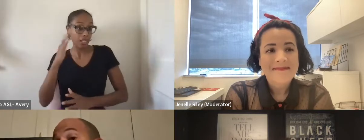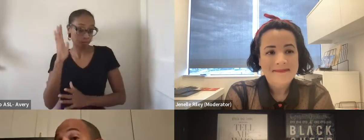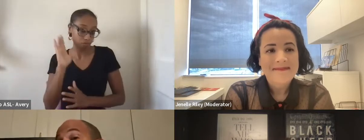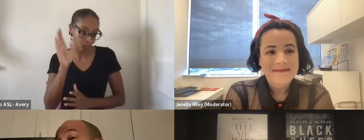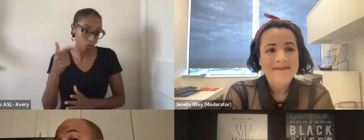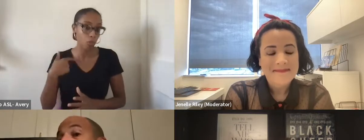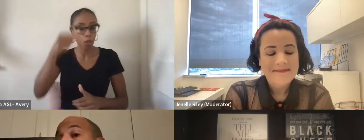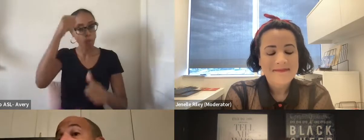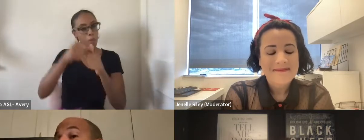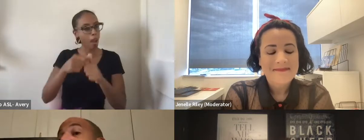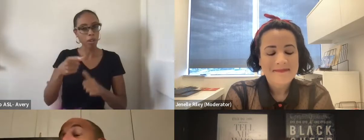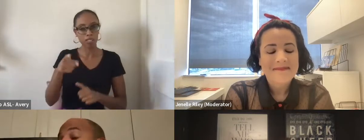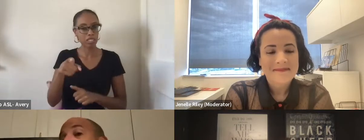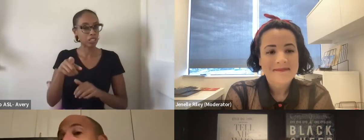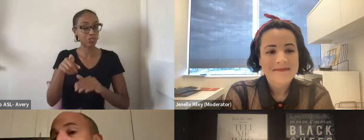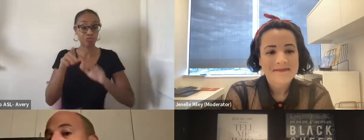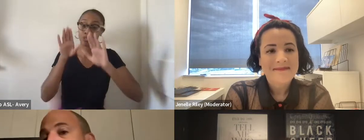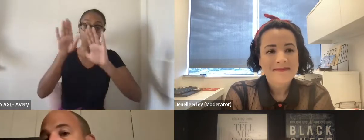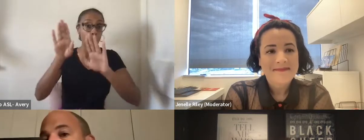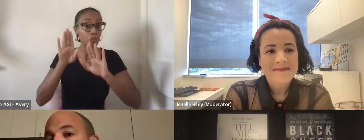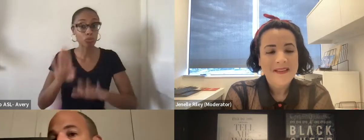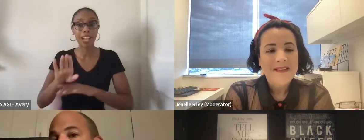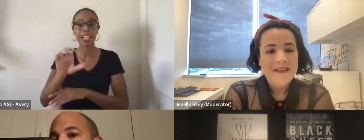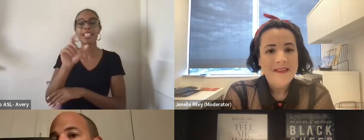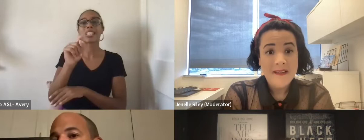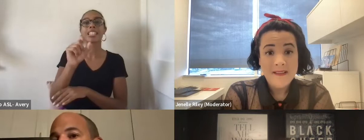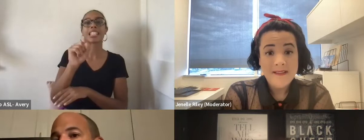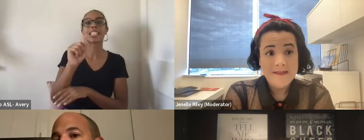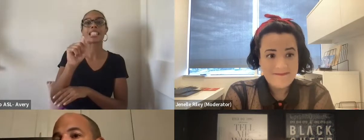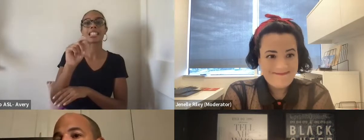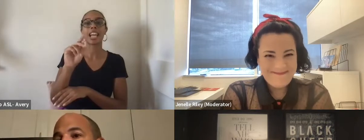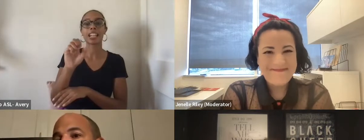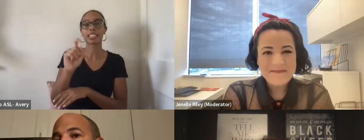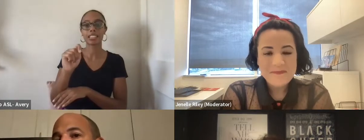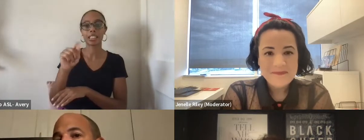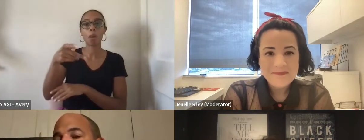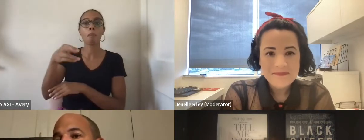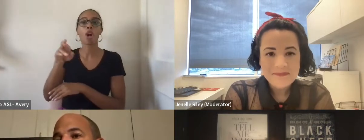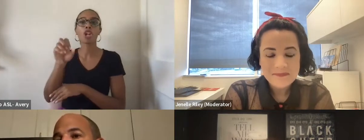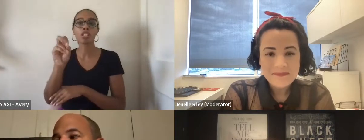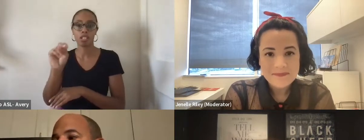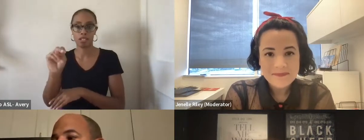The other thing I reflect on is, already on the TV, people are talking about the way